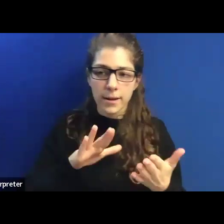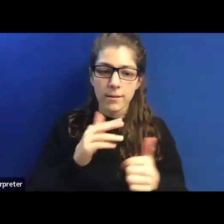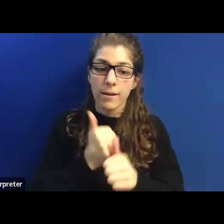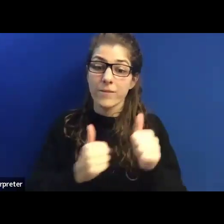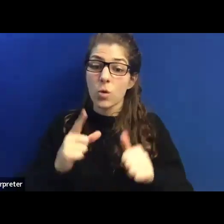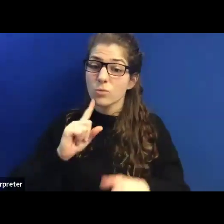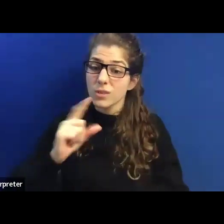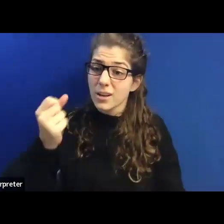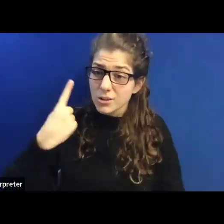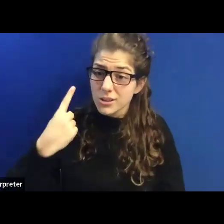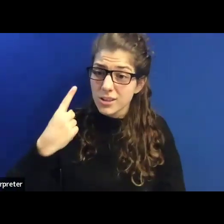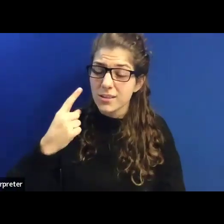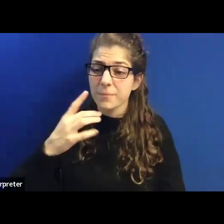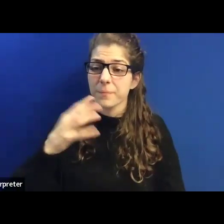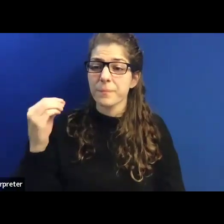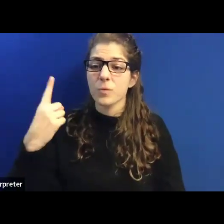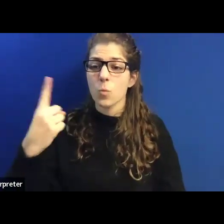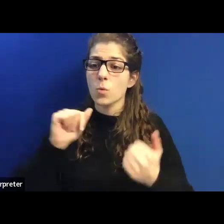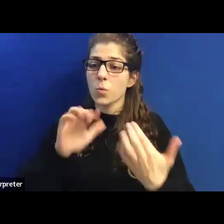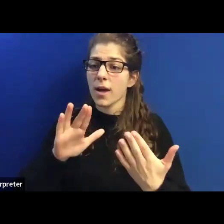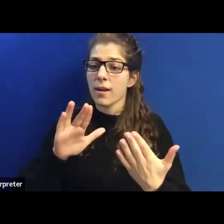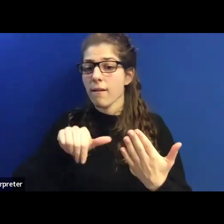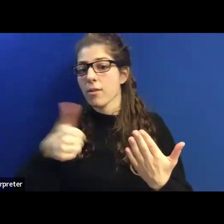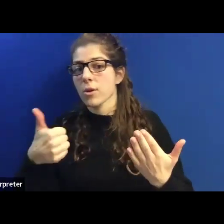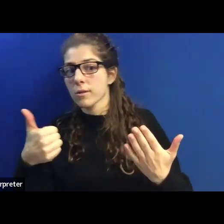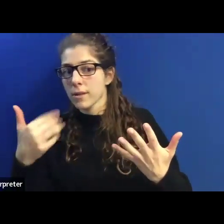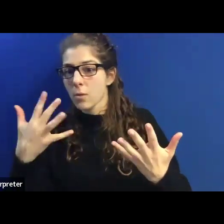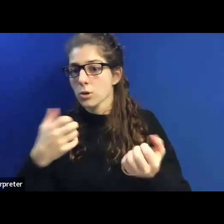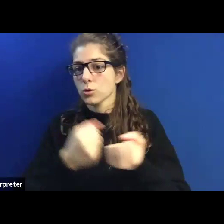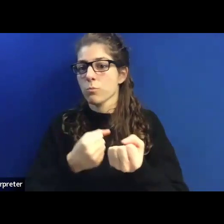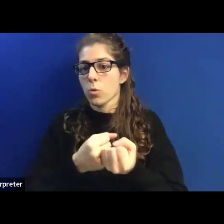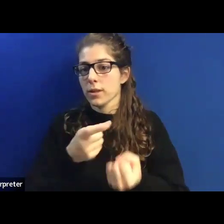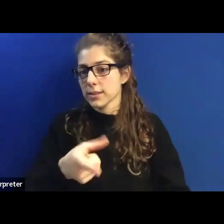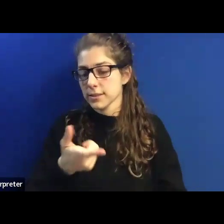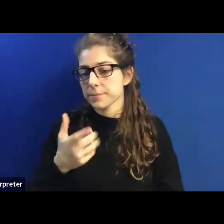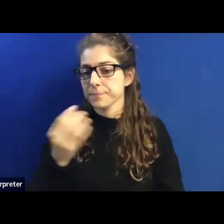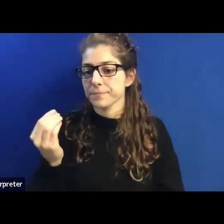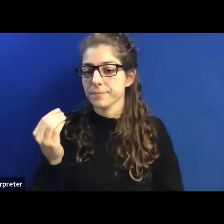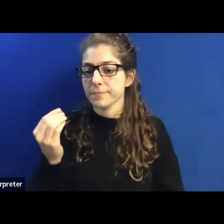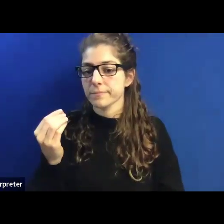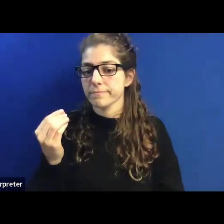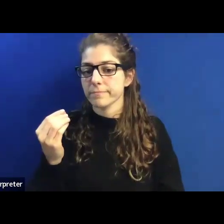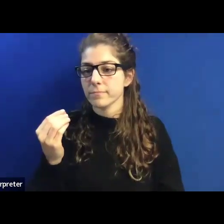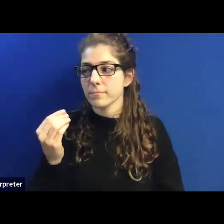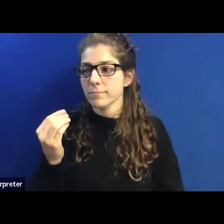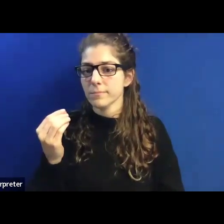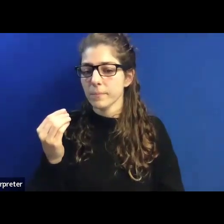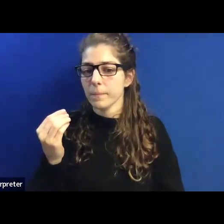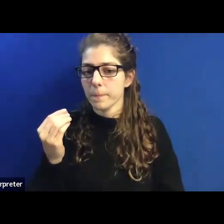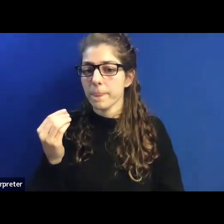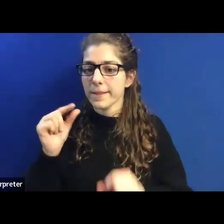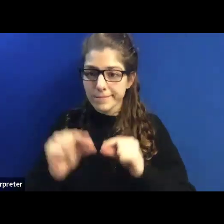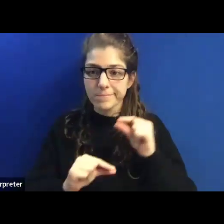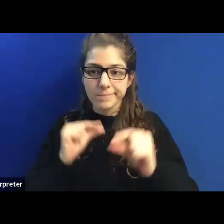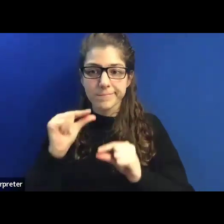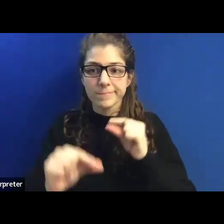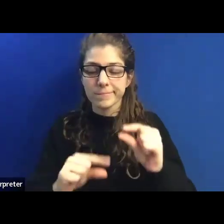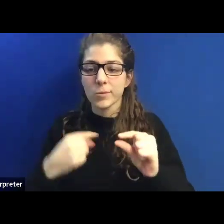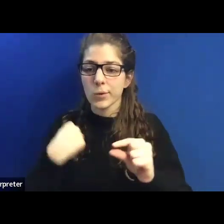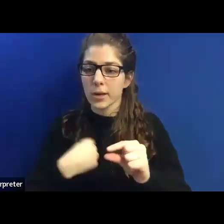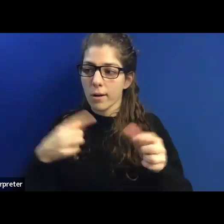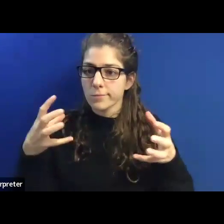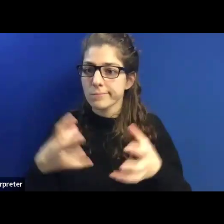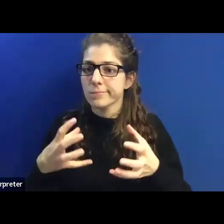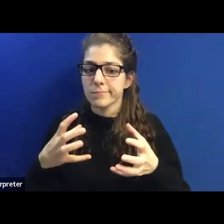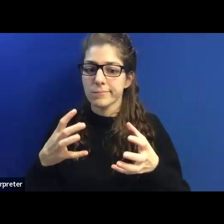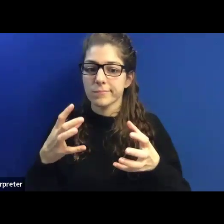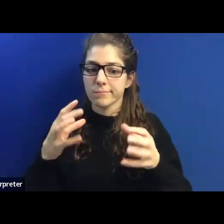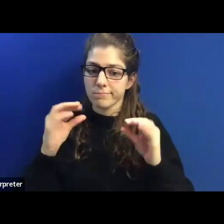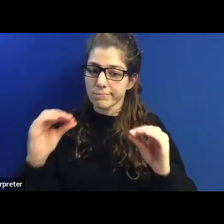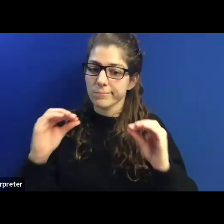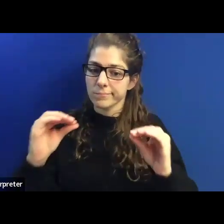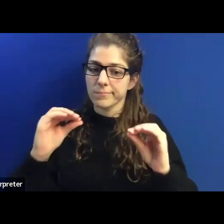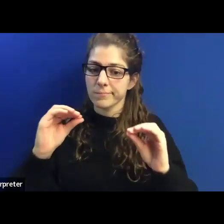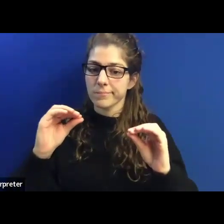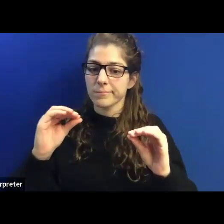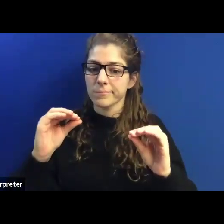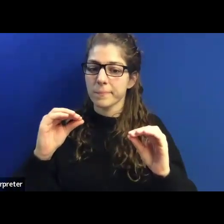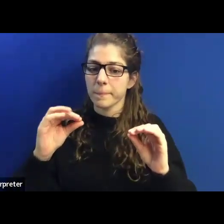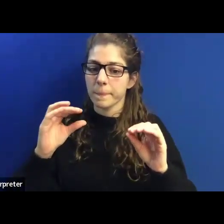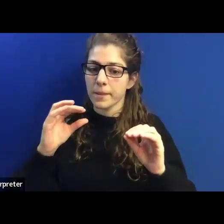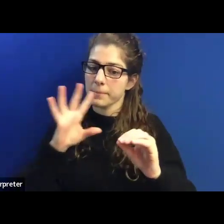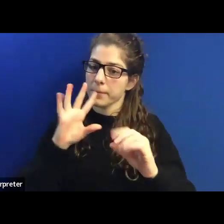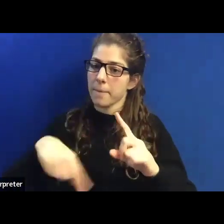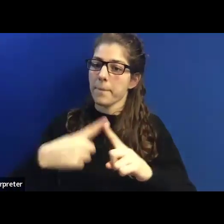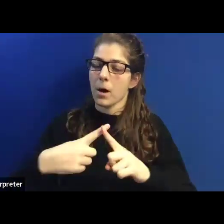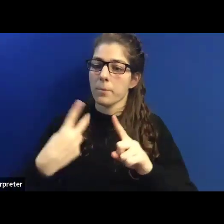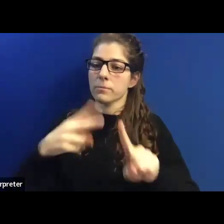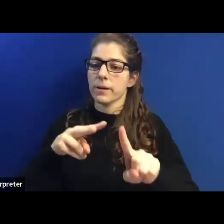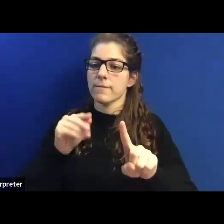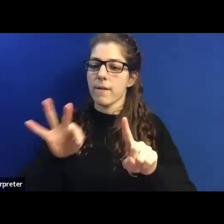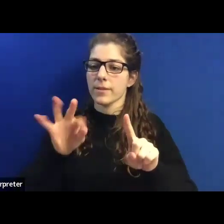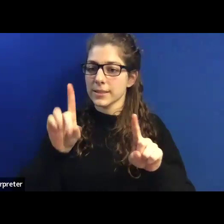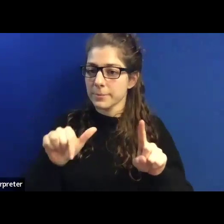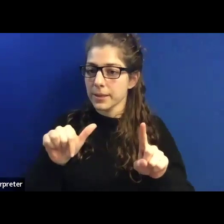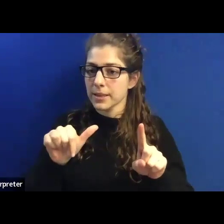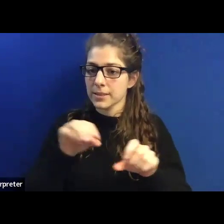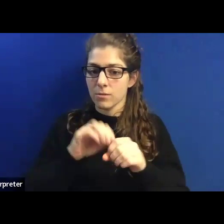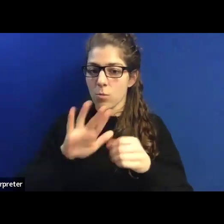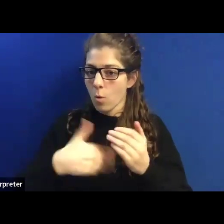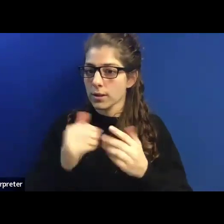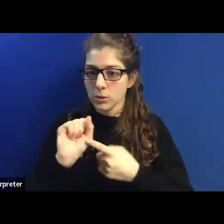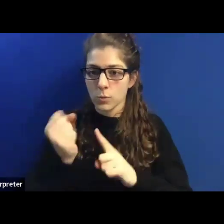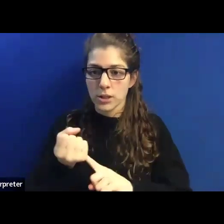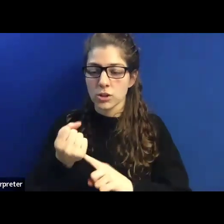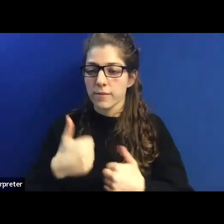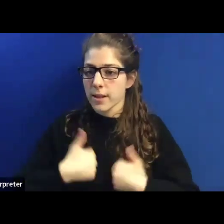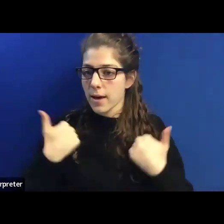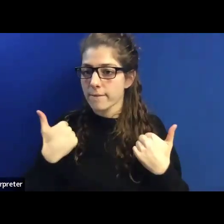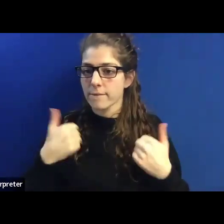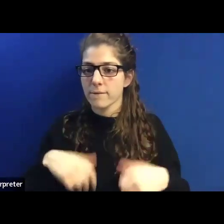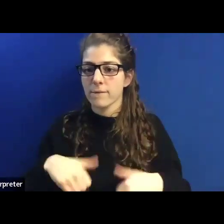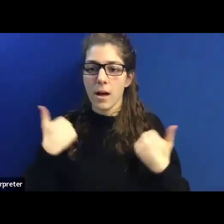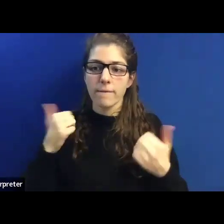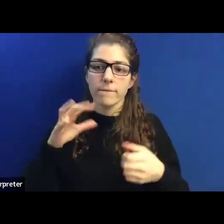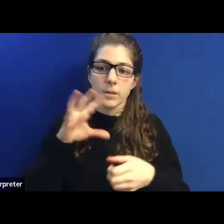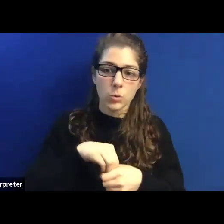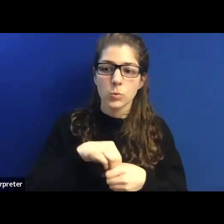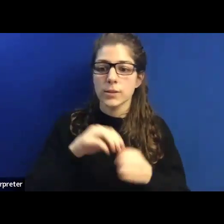I mean one way or another, they wanted to support. Little by little we are evangelizing gospelizing, so to speak, about the perspective of disability in all situations of life, life that includes of course emergency.